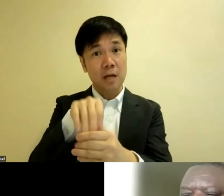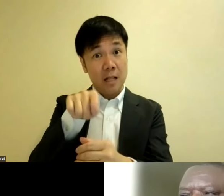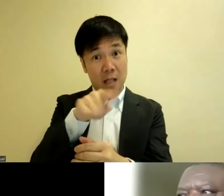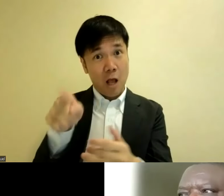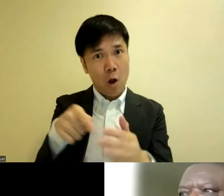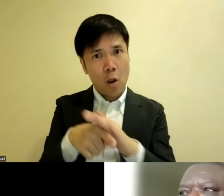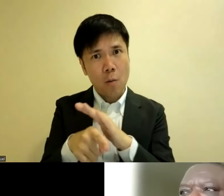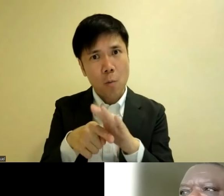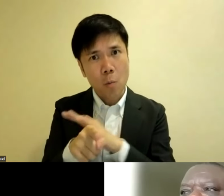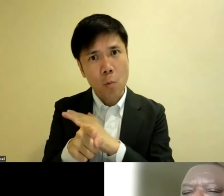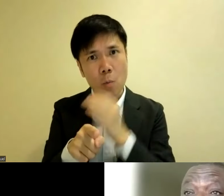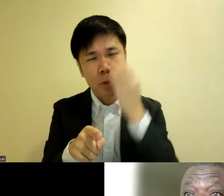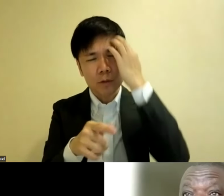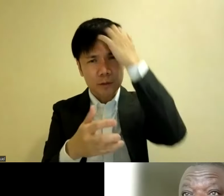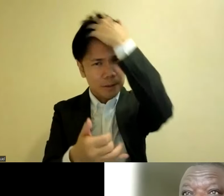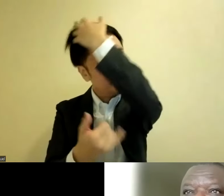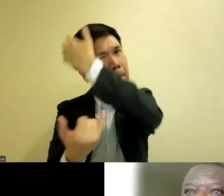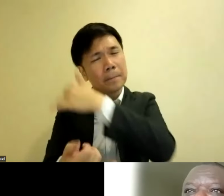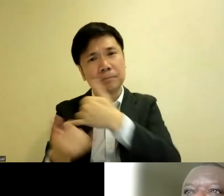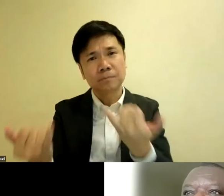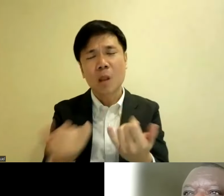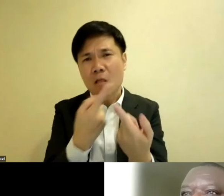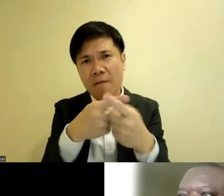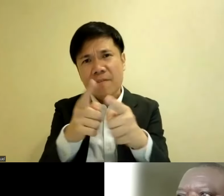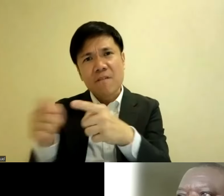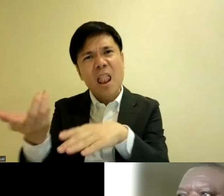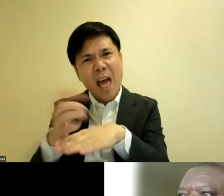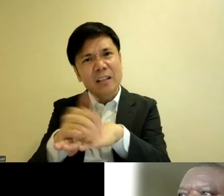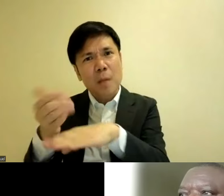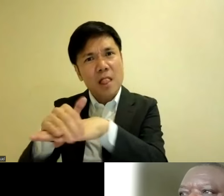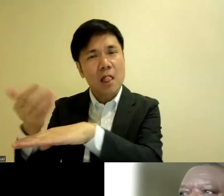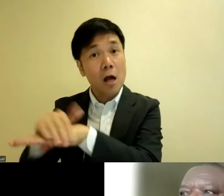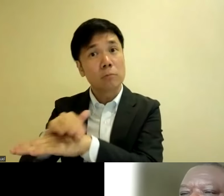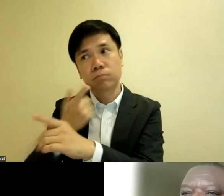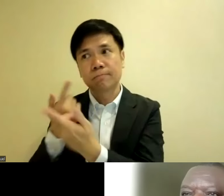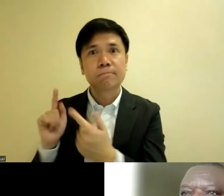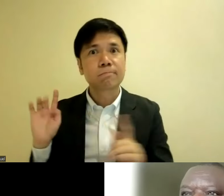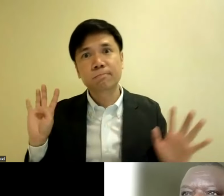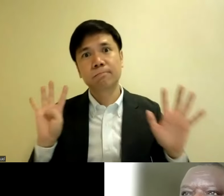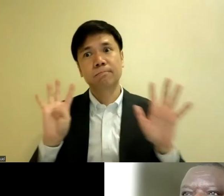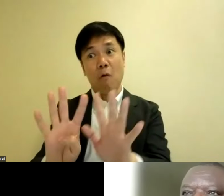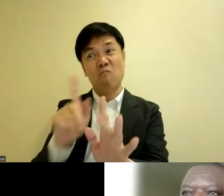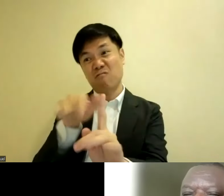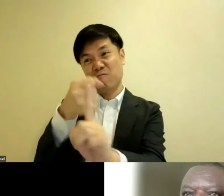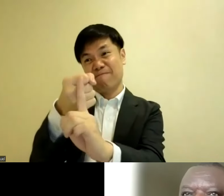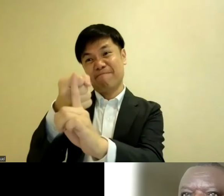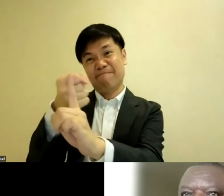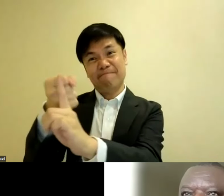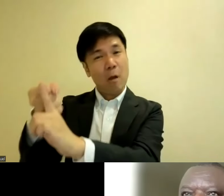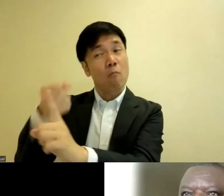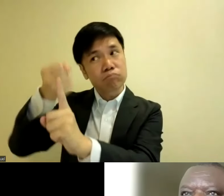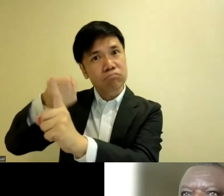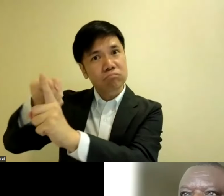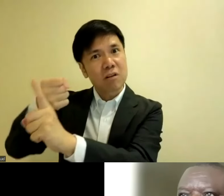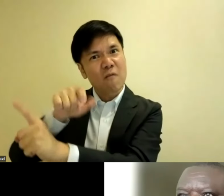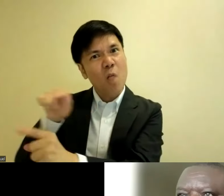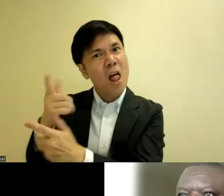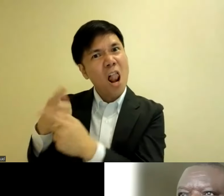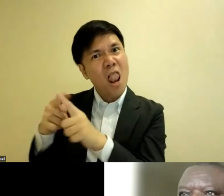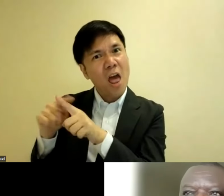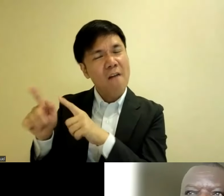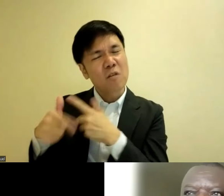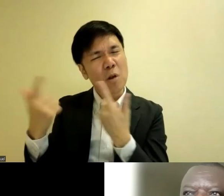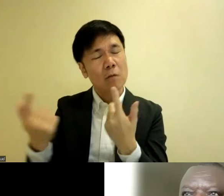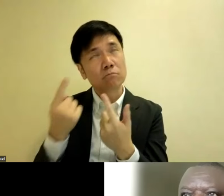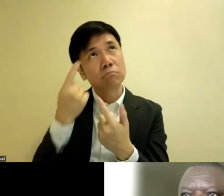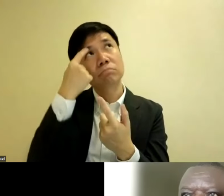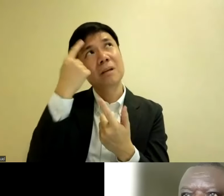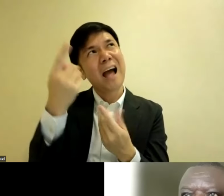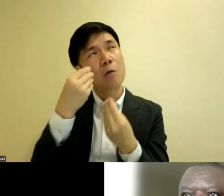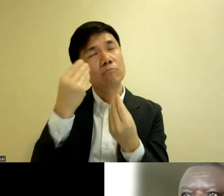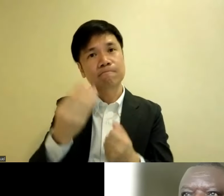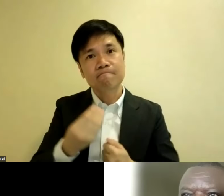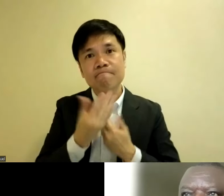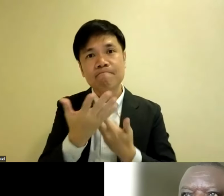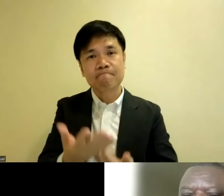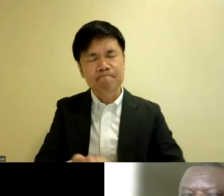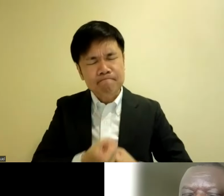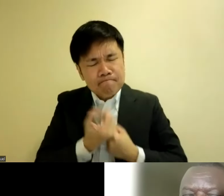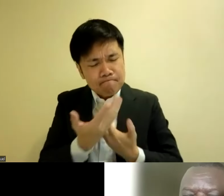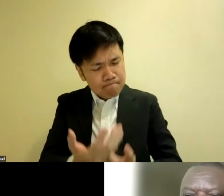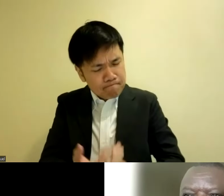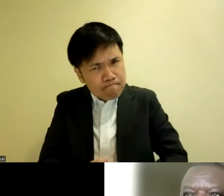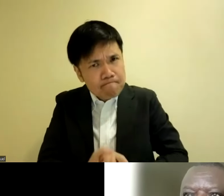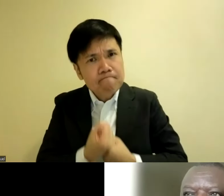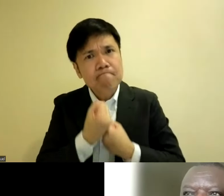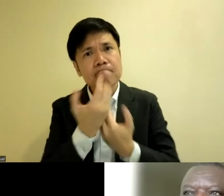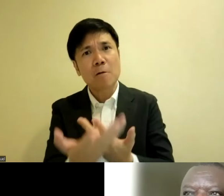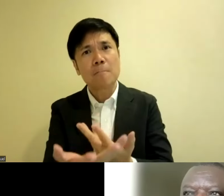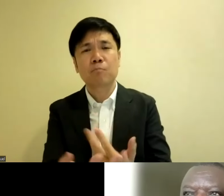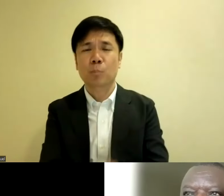invited to give their own opinion, and really voice our analysis, special analysis.